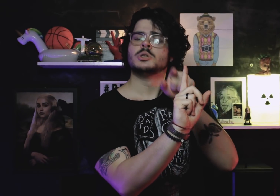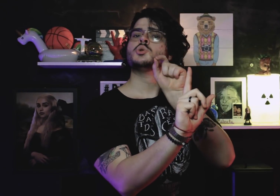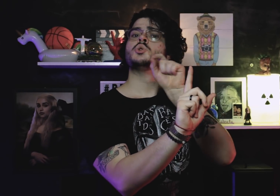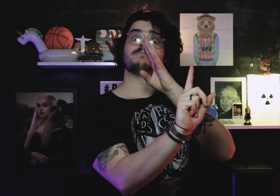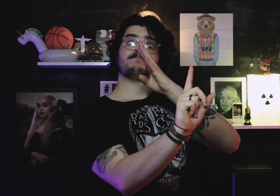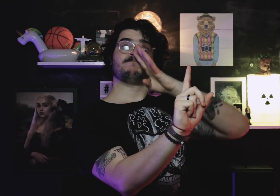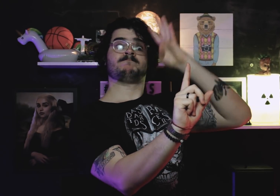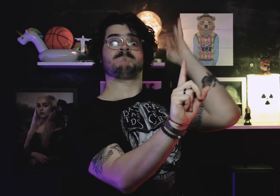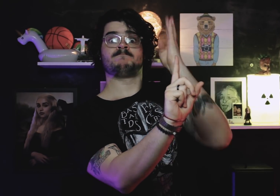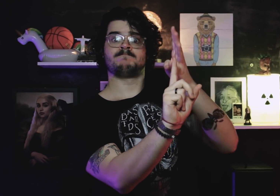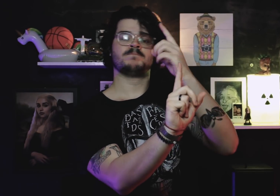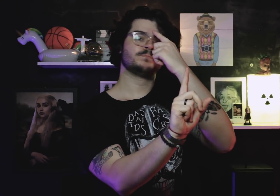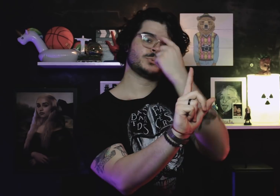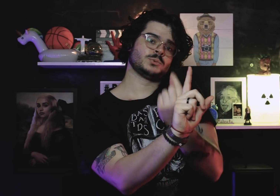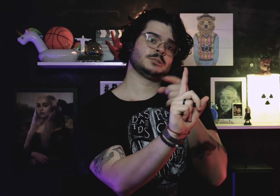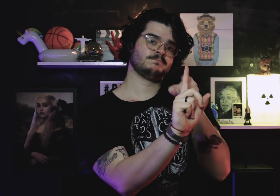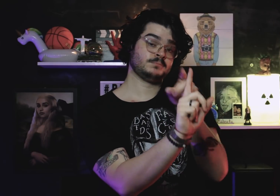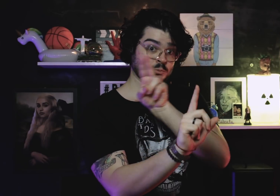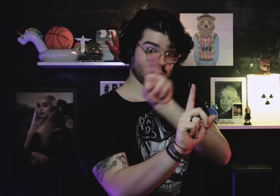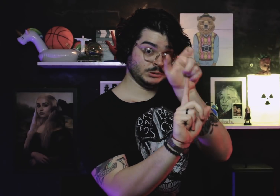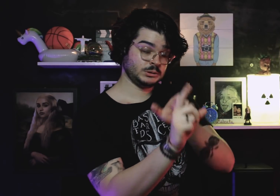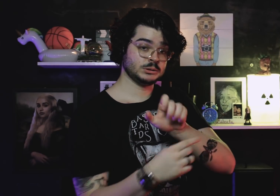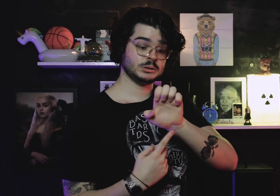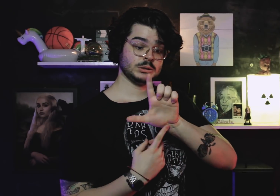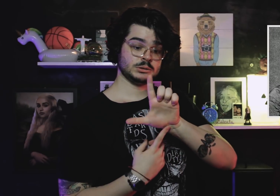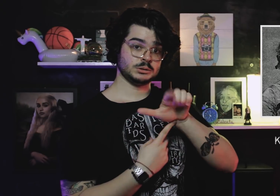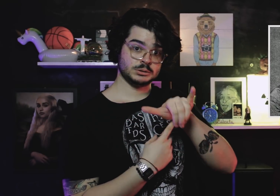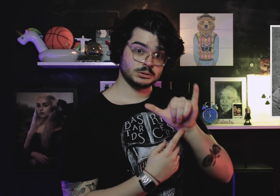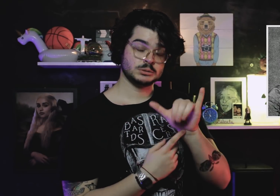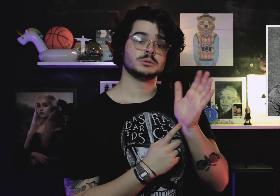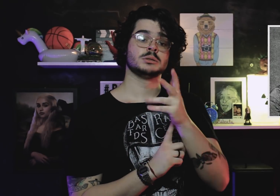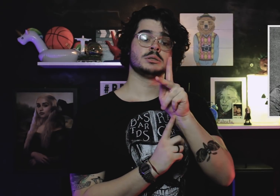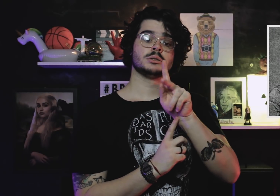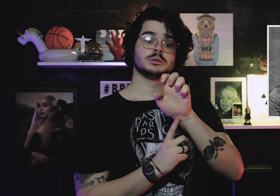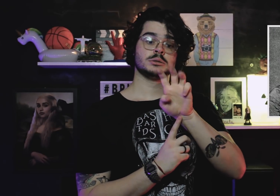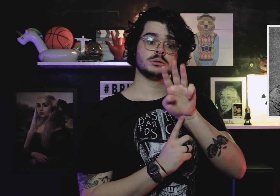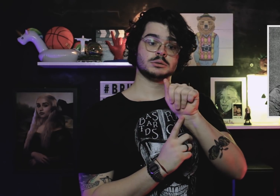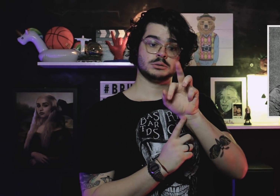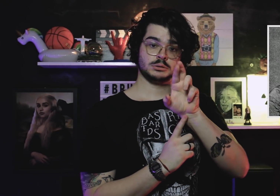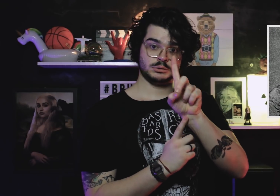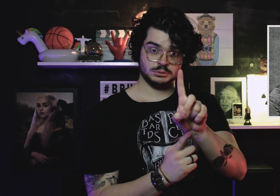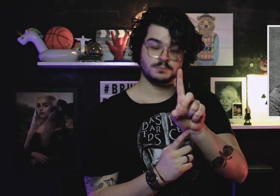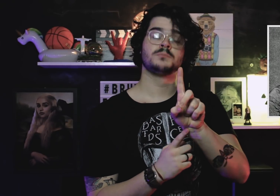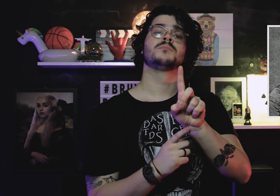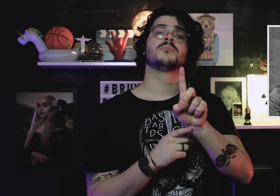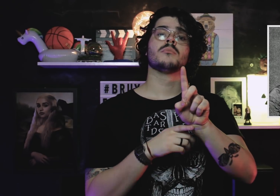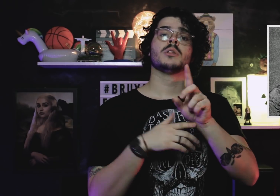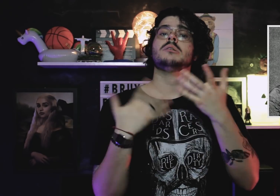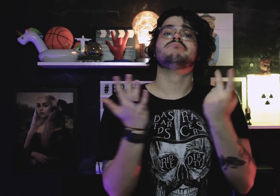was accused of witchcraft, her name was Elly Kedward.